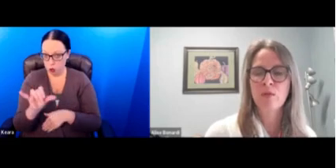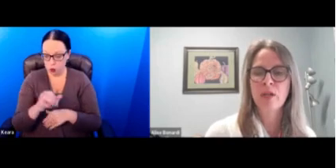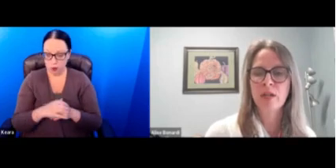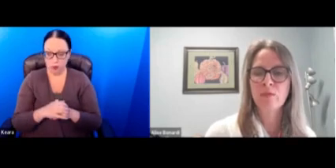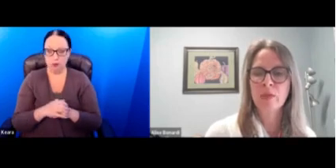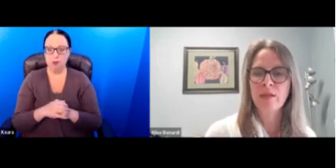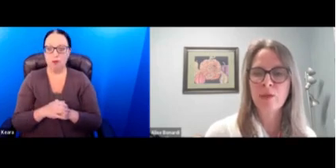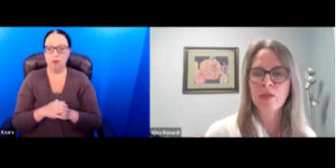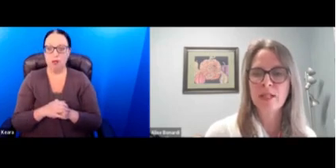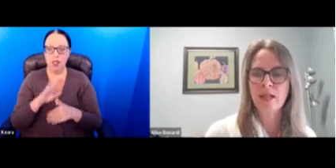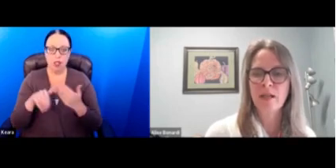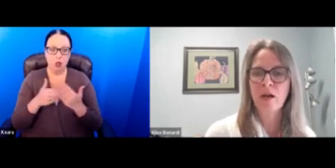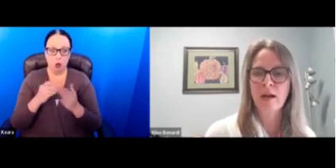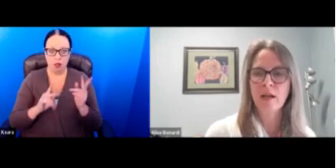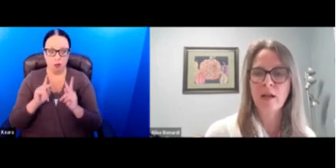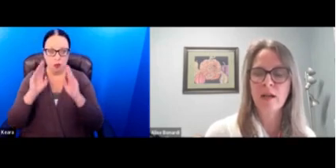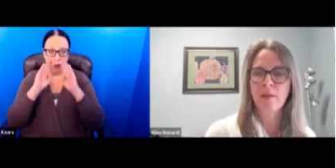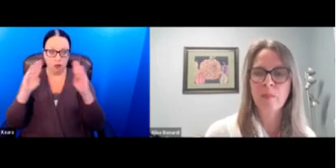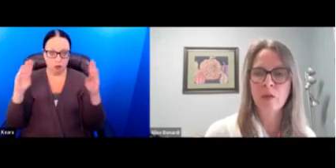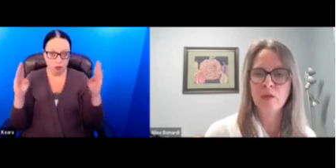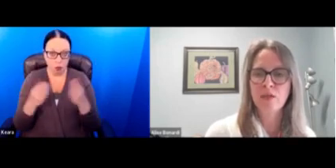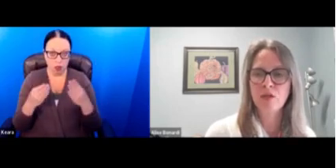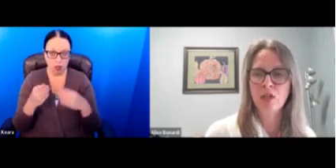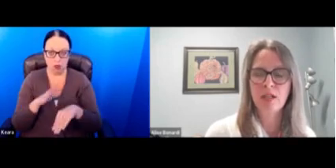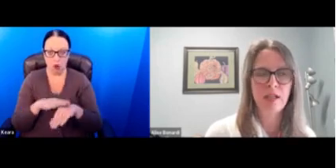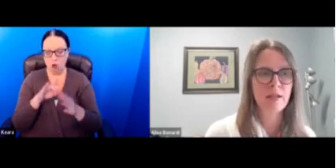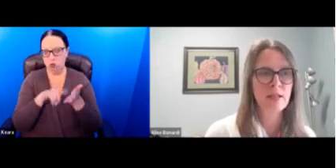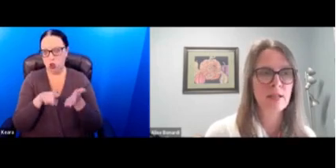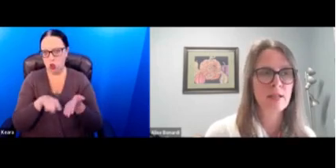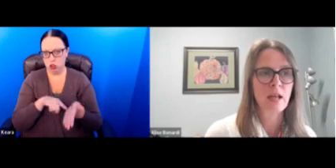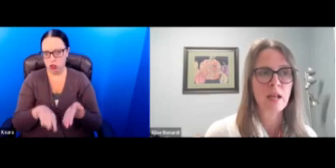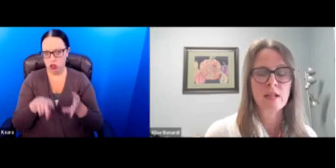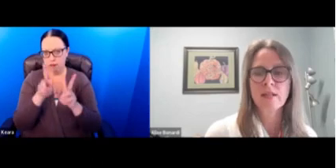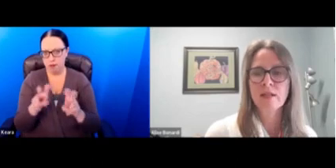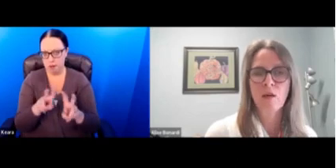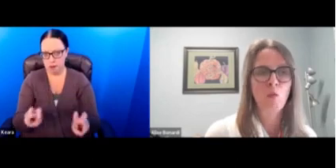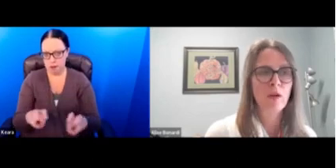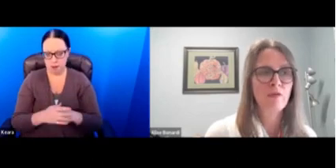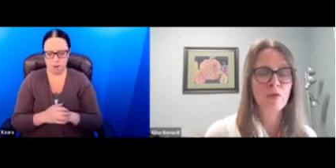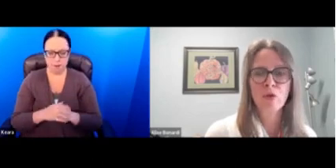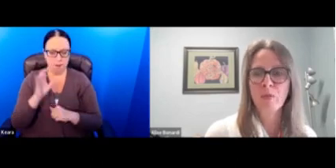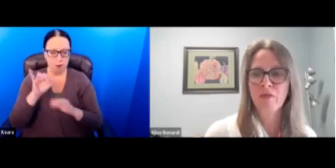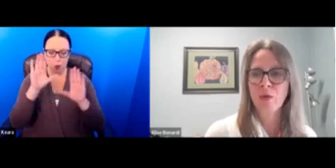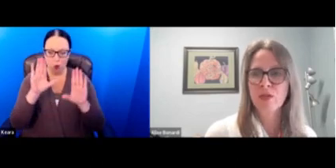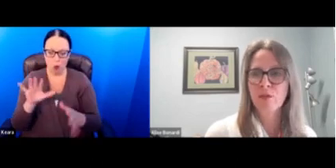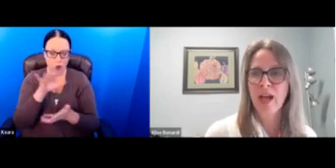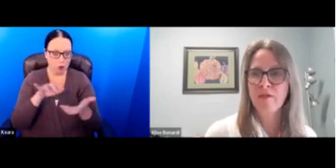who are here really focusing in on the research and the analysis. This is a wonderful group of folks that we have